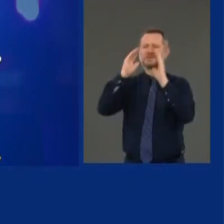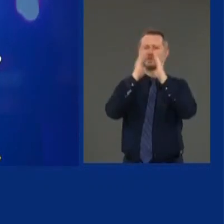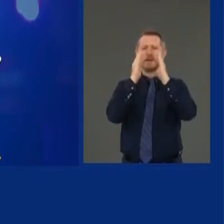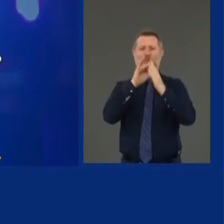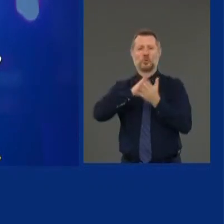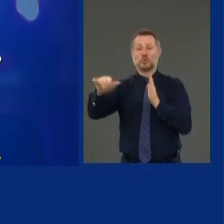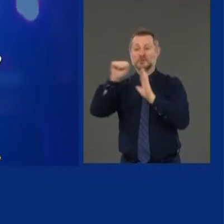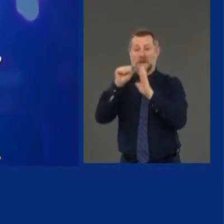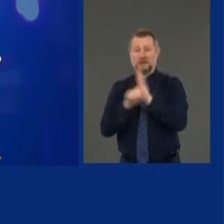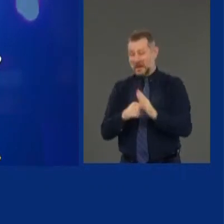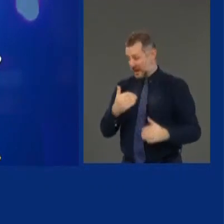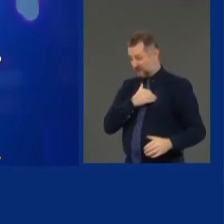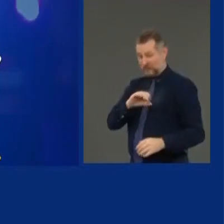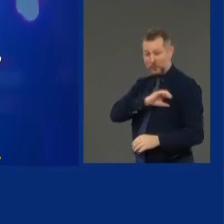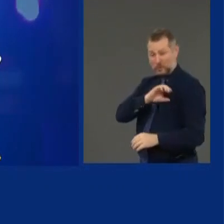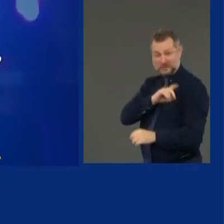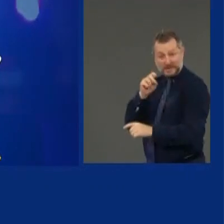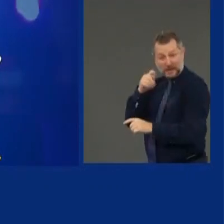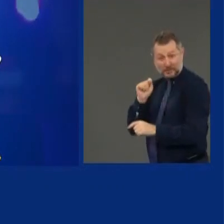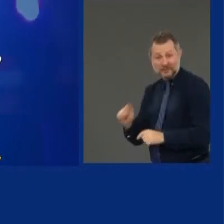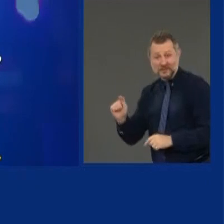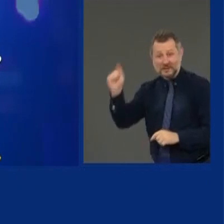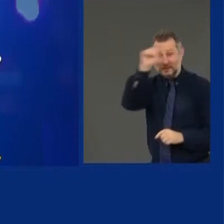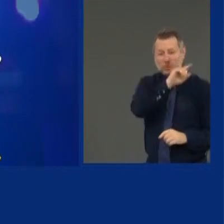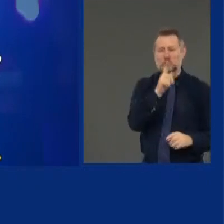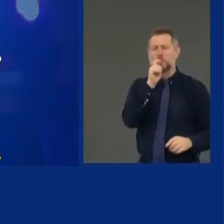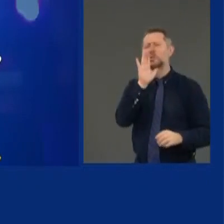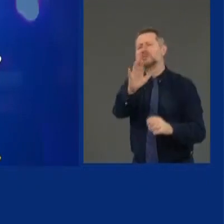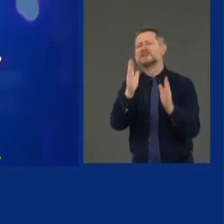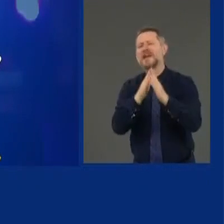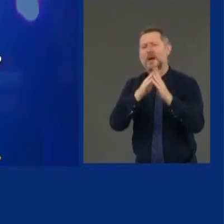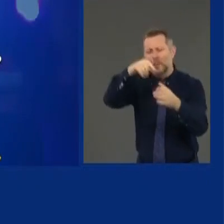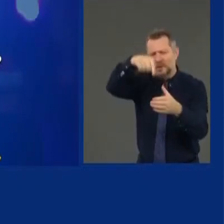STATE THAT HAVE A POLICE DEPARTMENT.